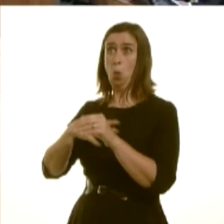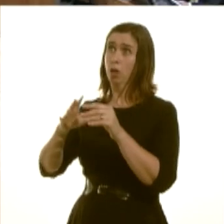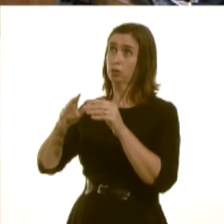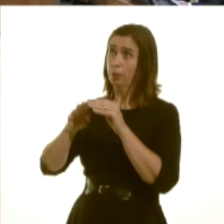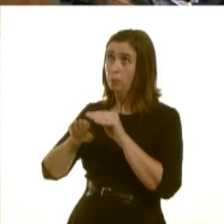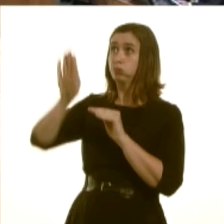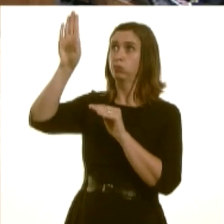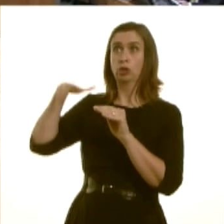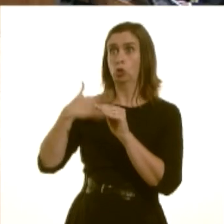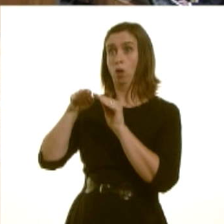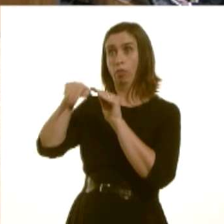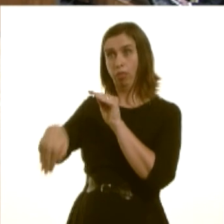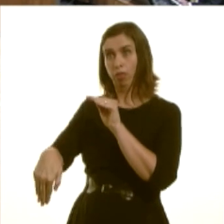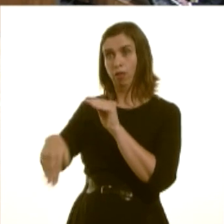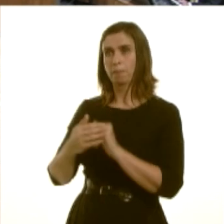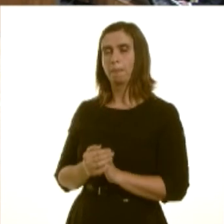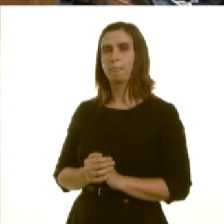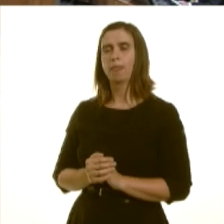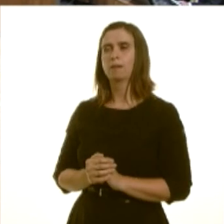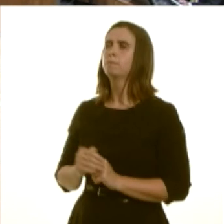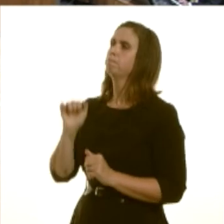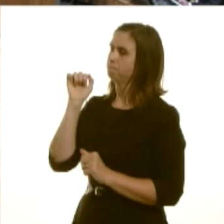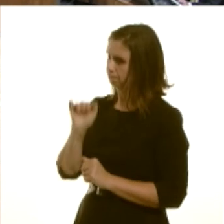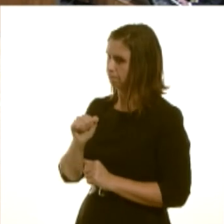Carwyn Jones: I entirely agree. Negotiations are ongoing, because, bear in mind that this